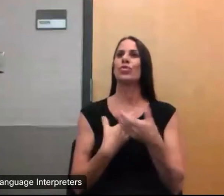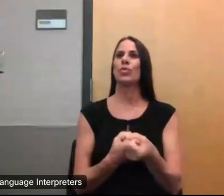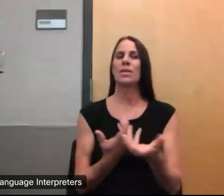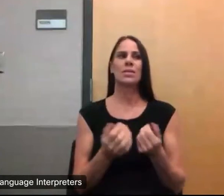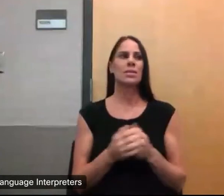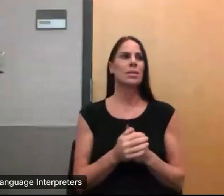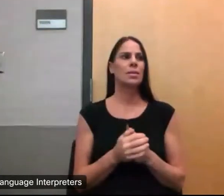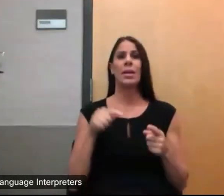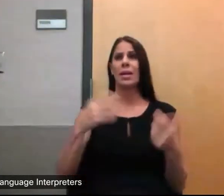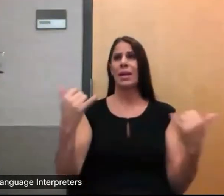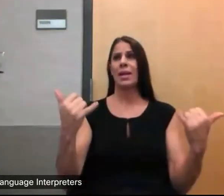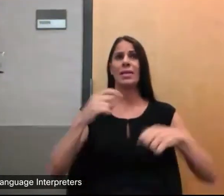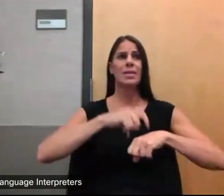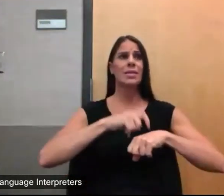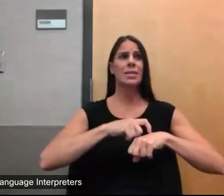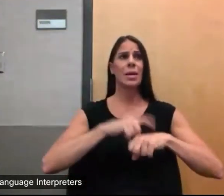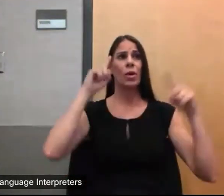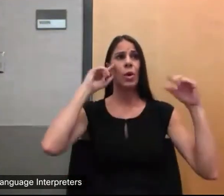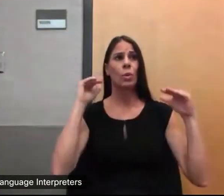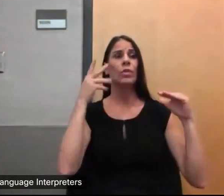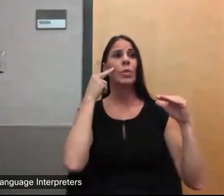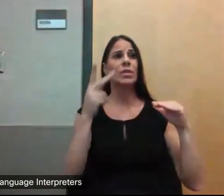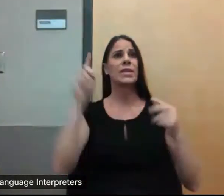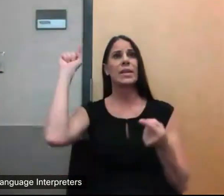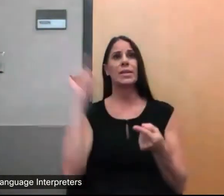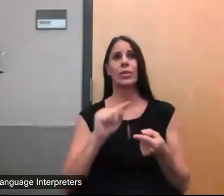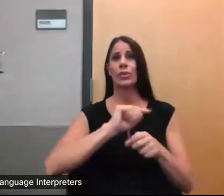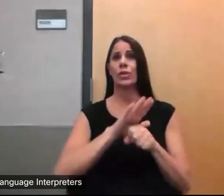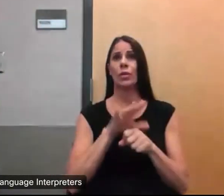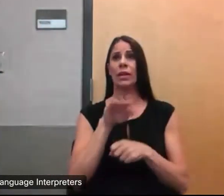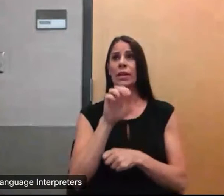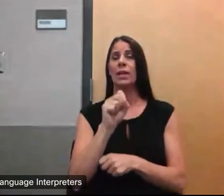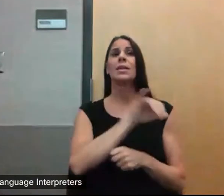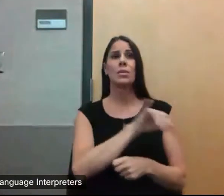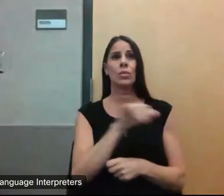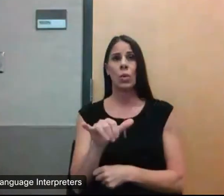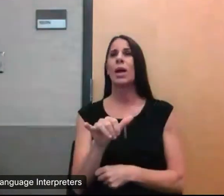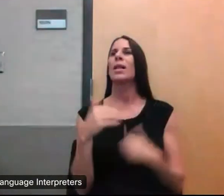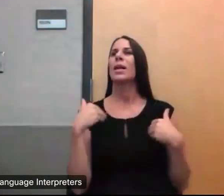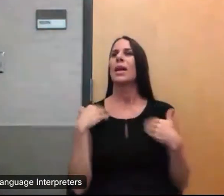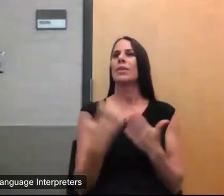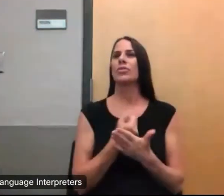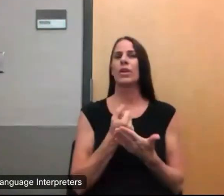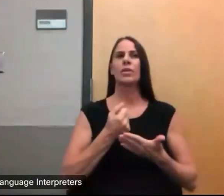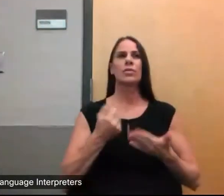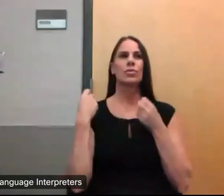we're hopefully we'll see a decreasing pivot cases. We'll have a chance to really strengthen this partnerships and partnerships with, um, with